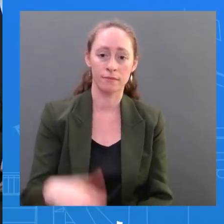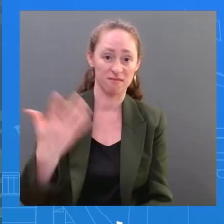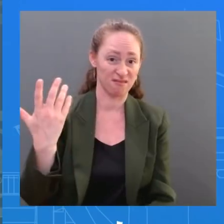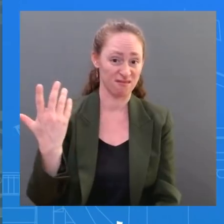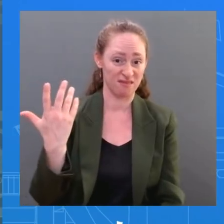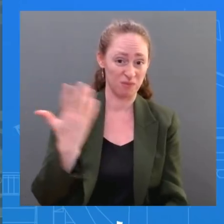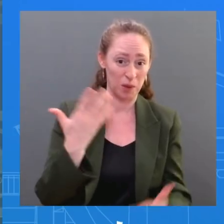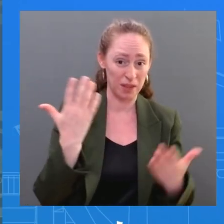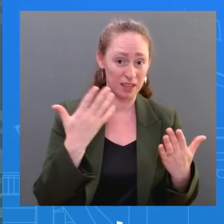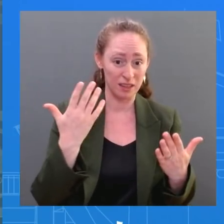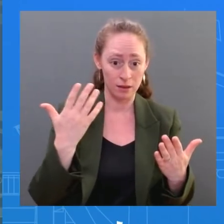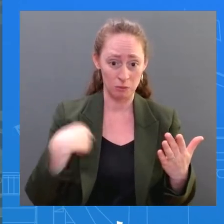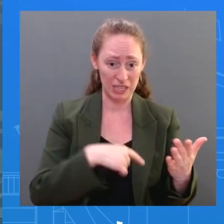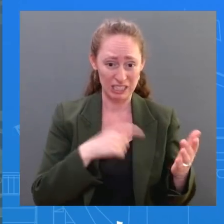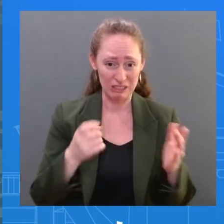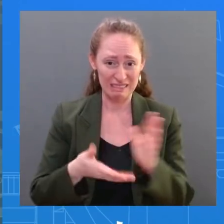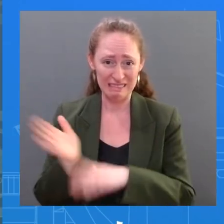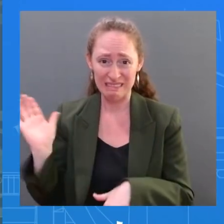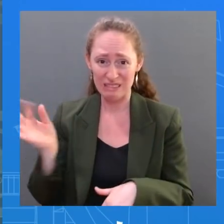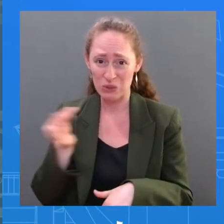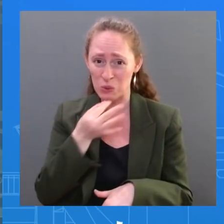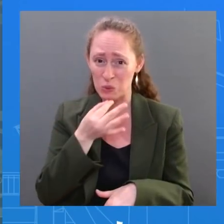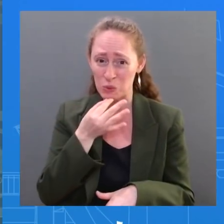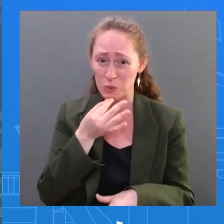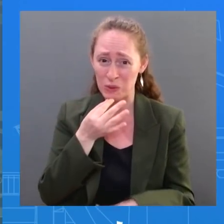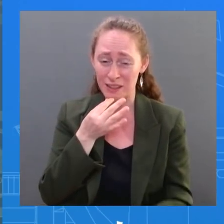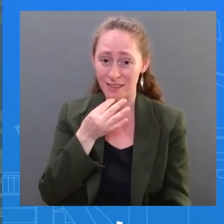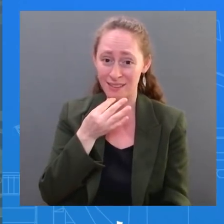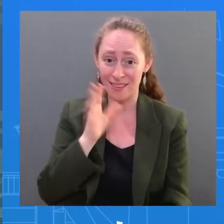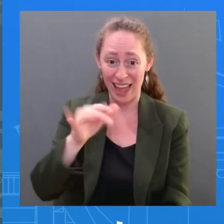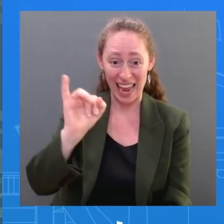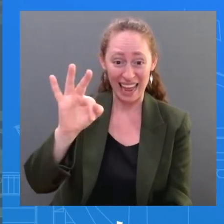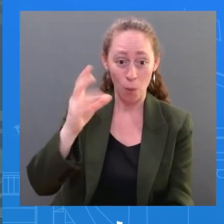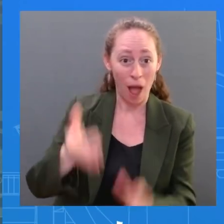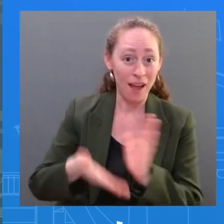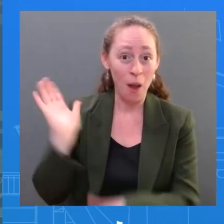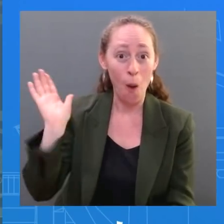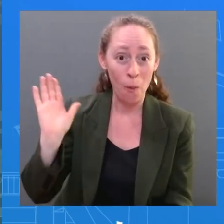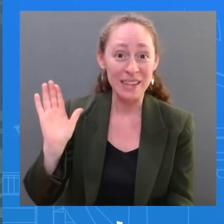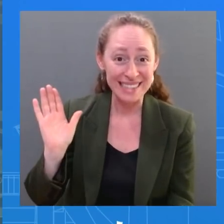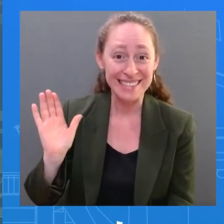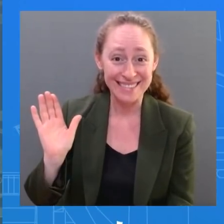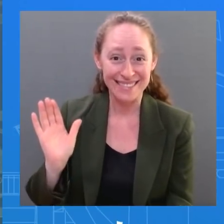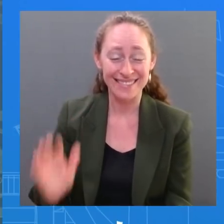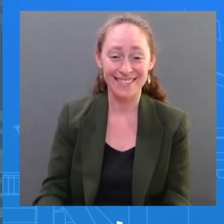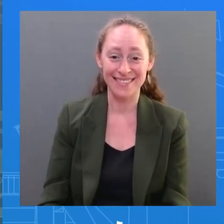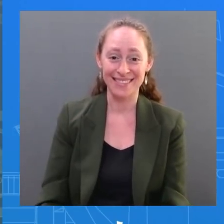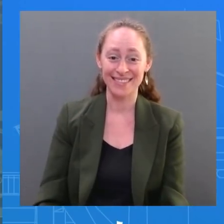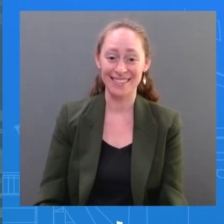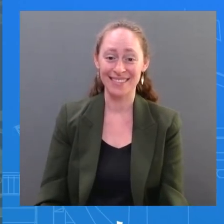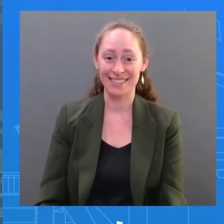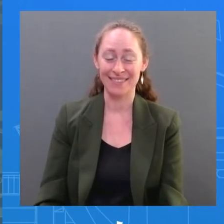if they want to catch -- the President at the CIA. But I'll continue. Go ahead, Jeff. The Press: And just one quick one before we leave?